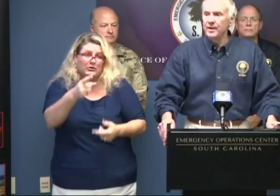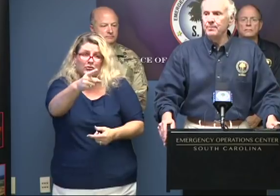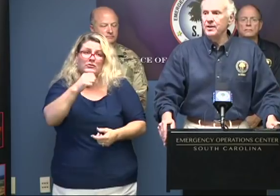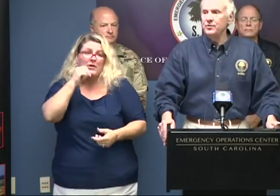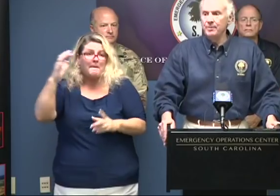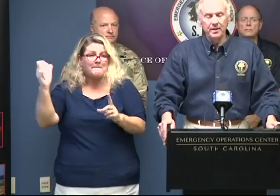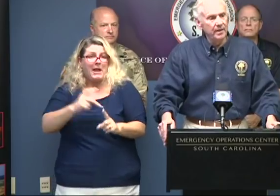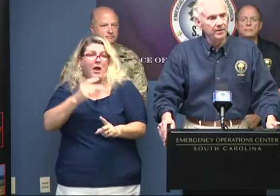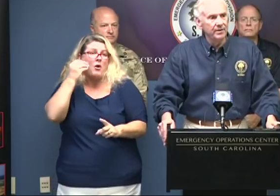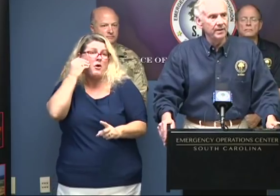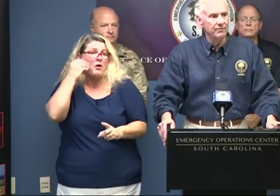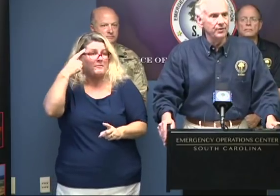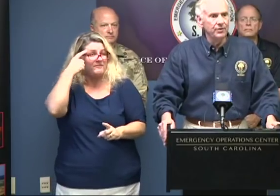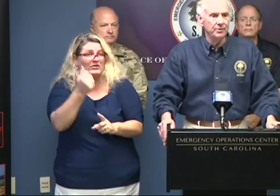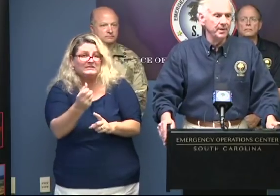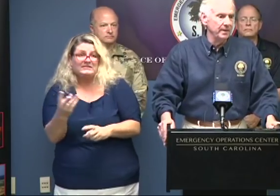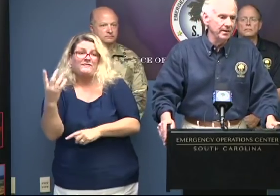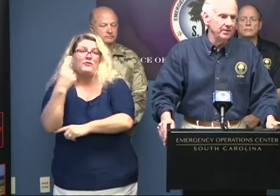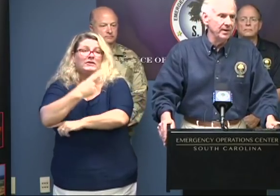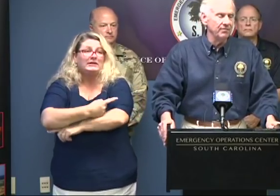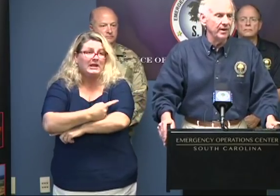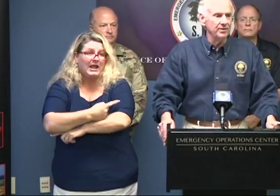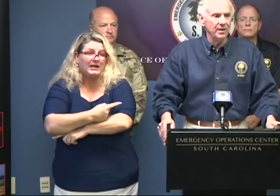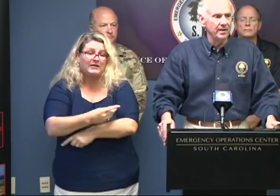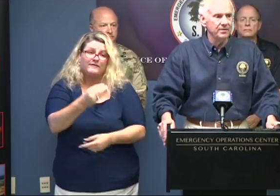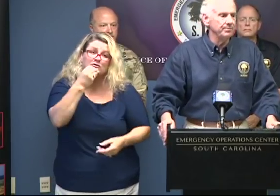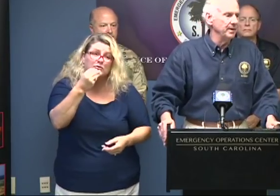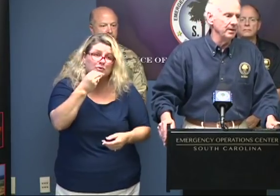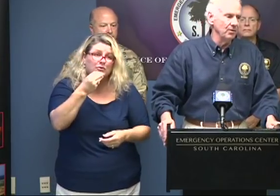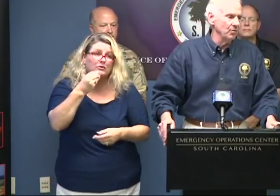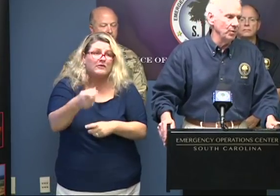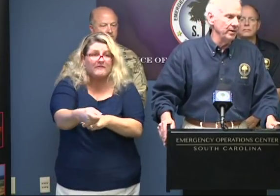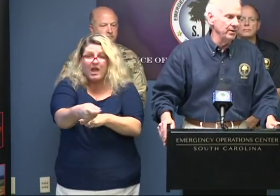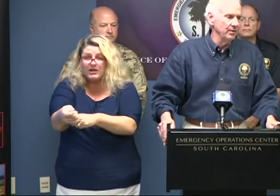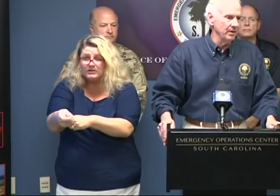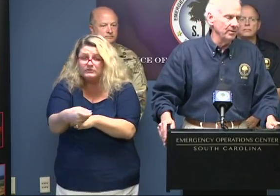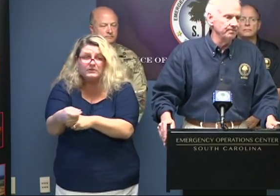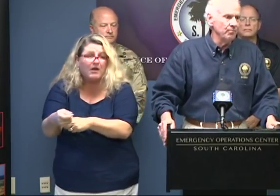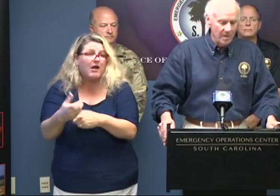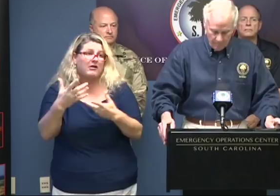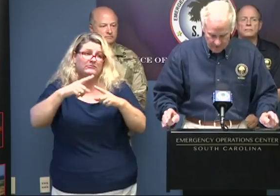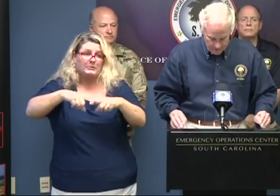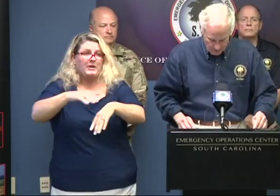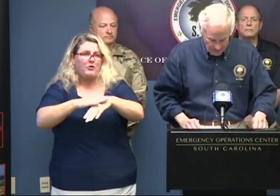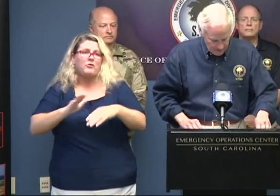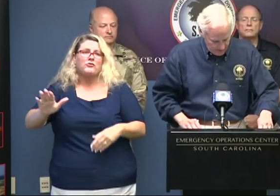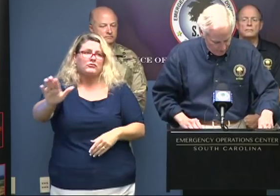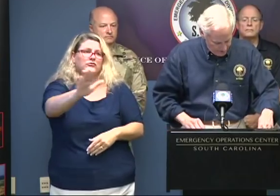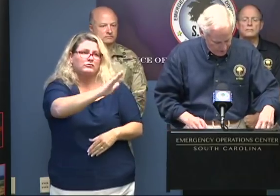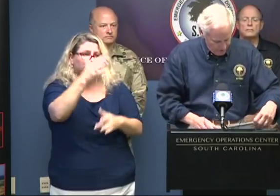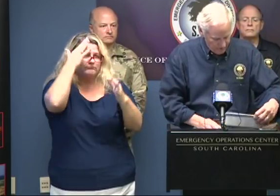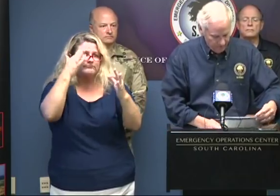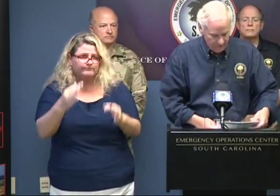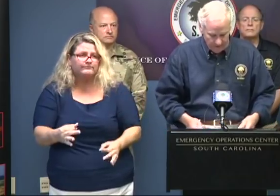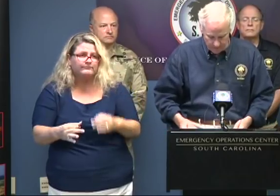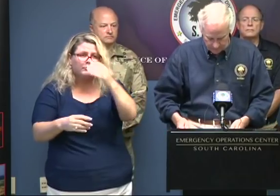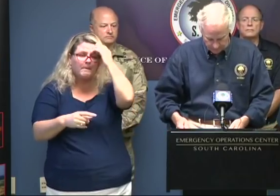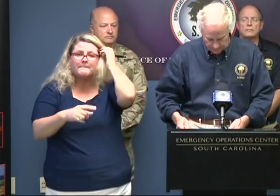So that means you may need to take food. You may need to take flashlights, depending on where you're gonna go. But there's a lot of information that's available